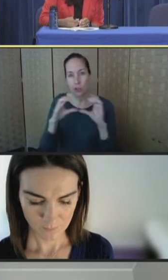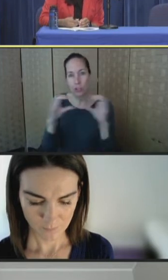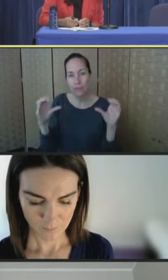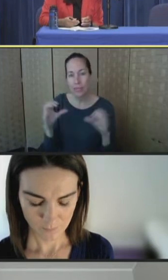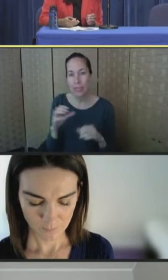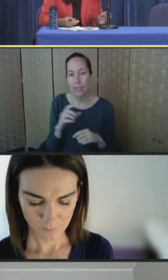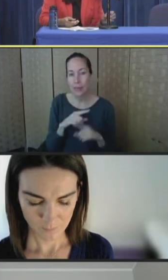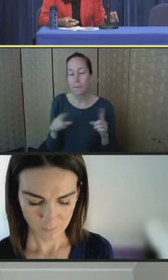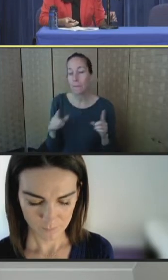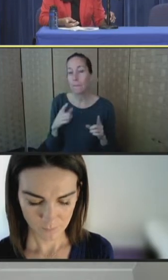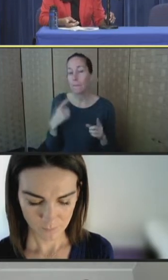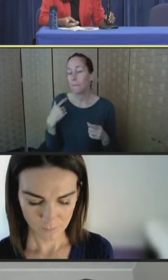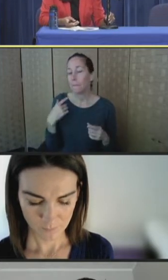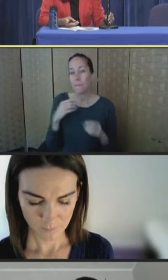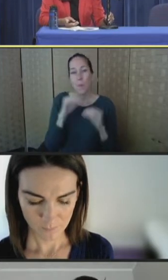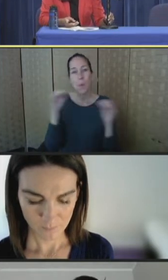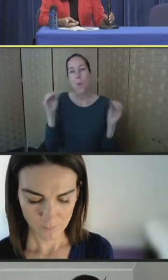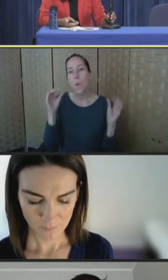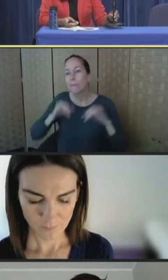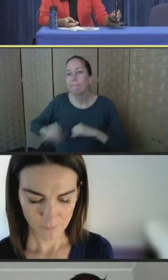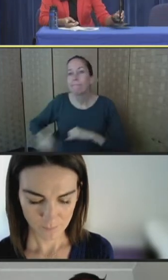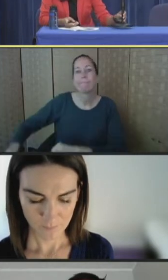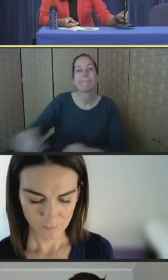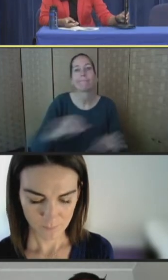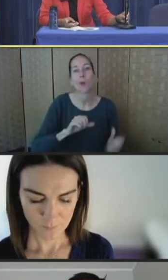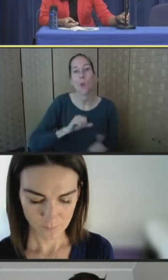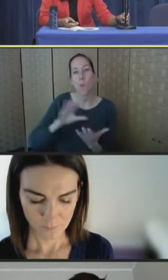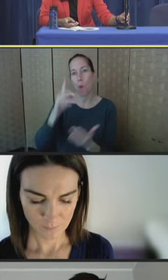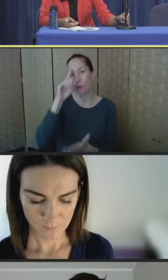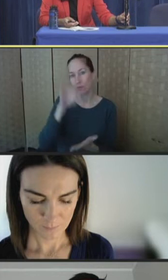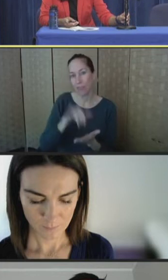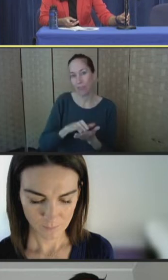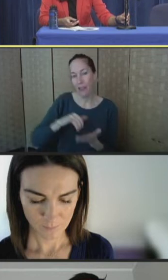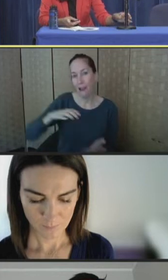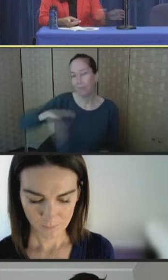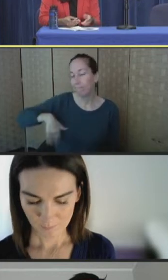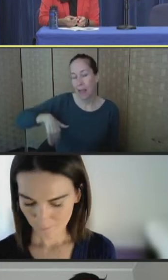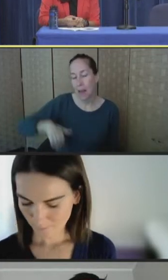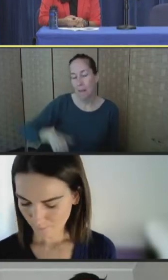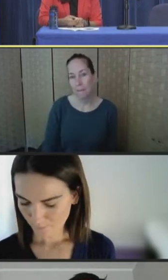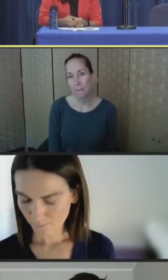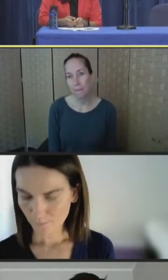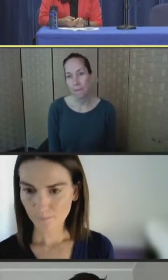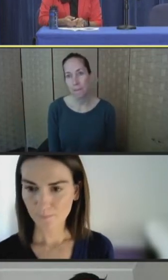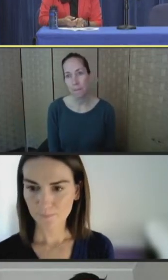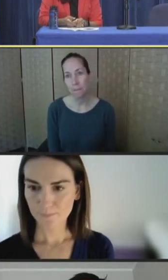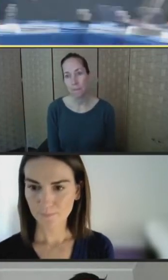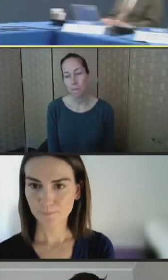Robert Hopkins: Any other questions or comments online?